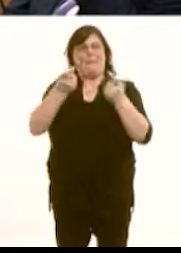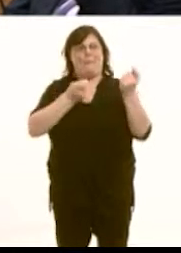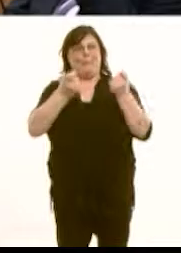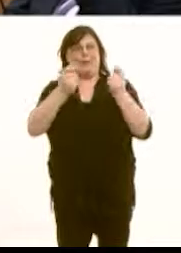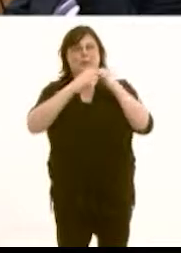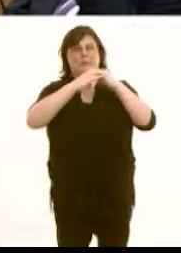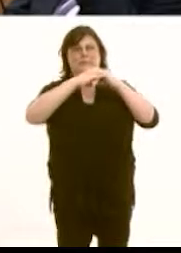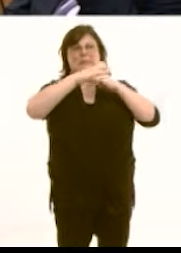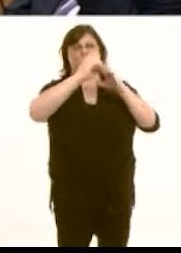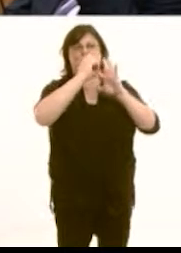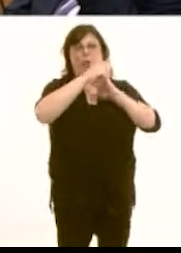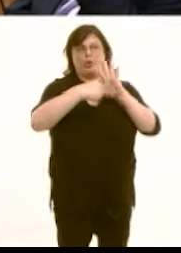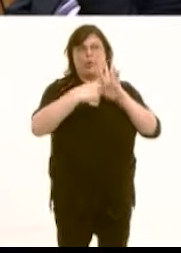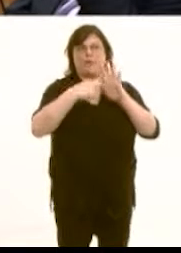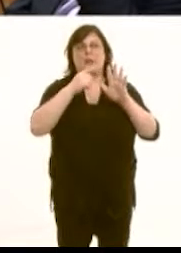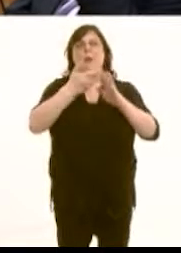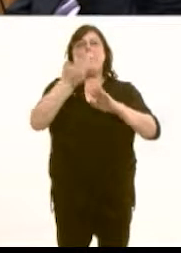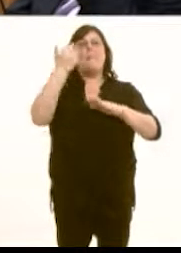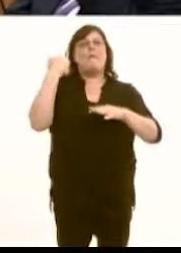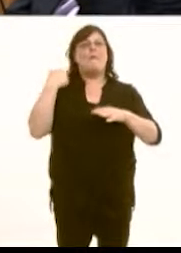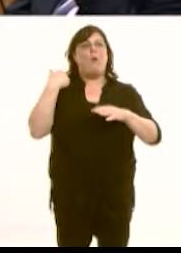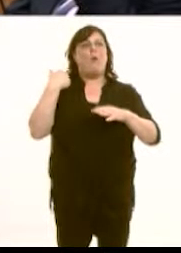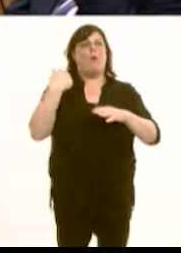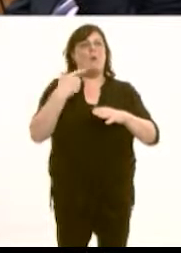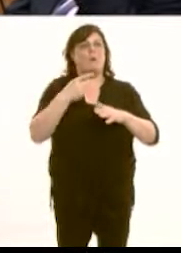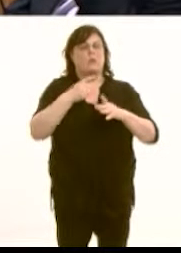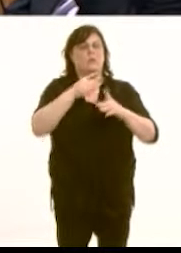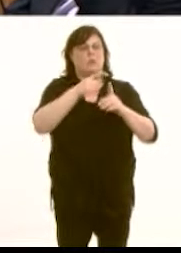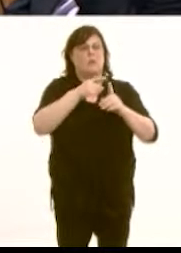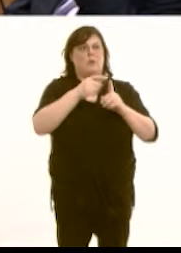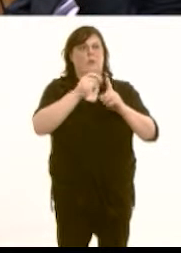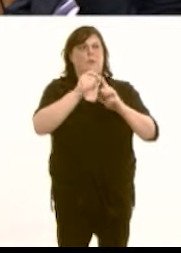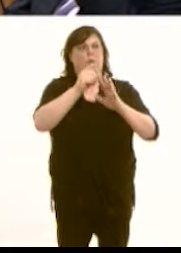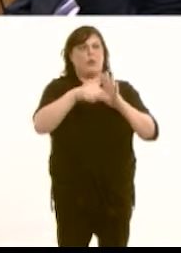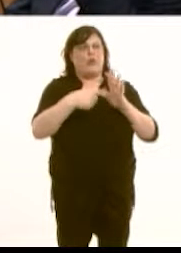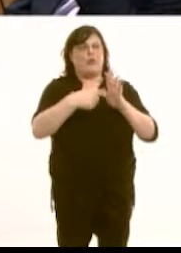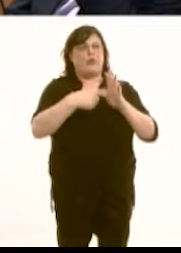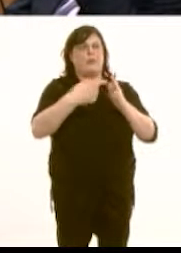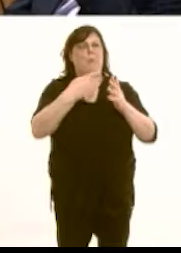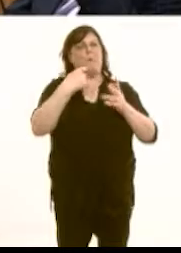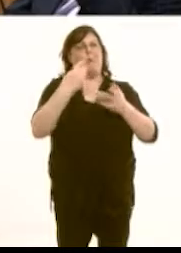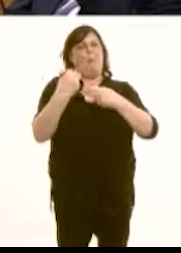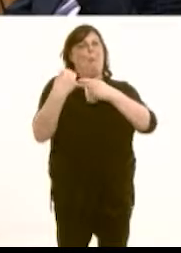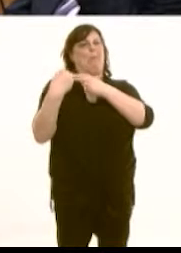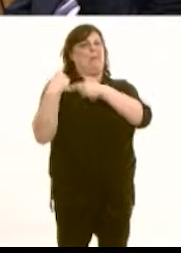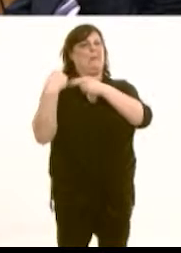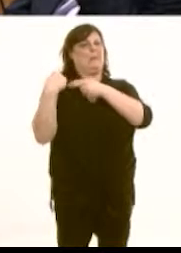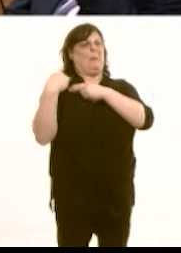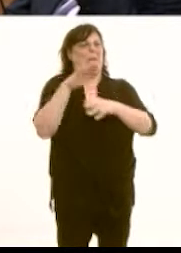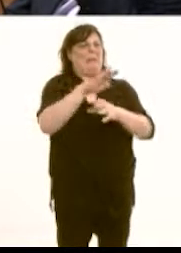They took over what was once described as the Burdensome Estate of the railways, and